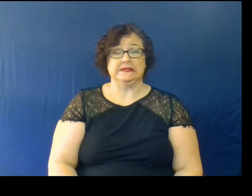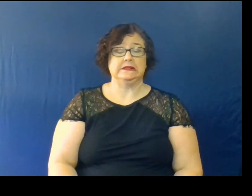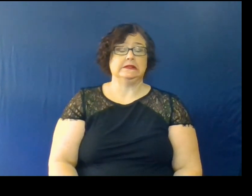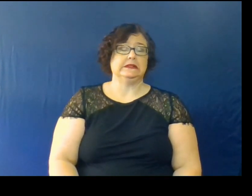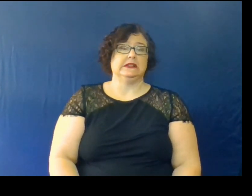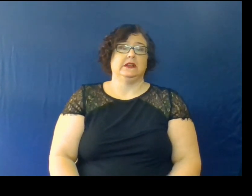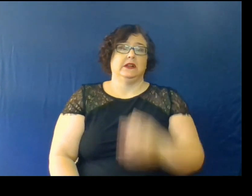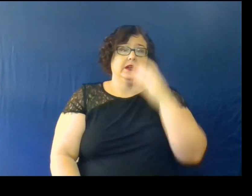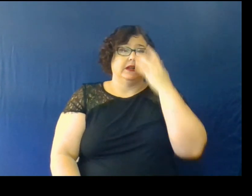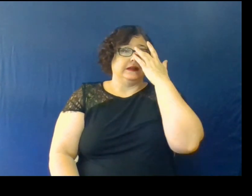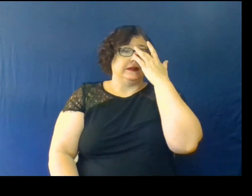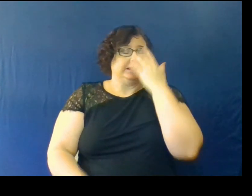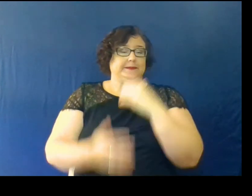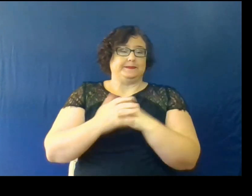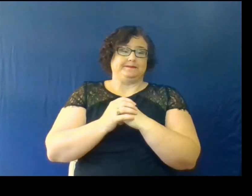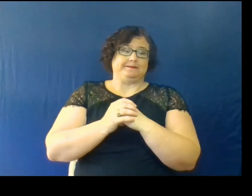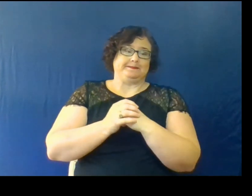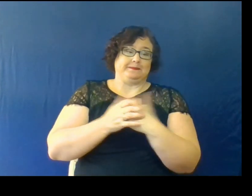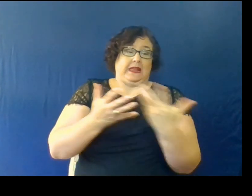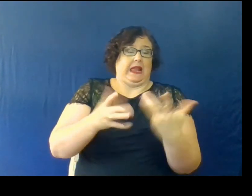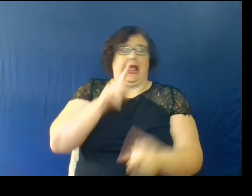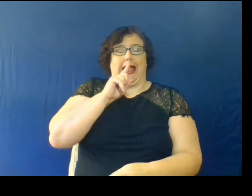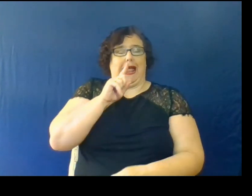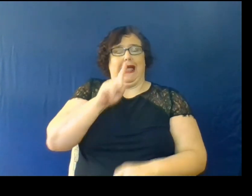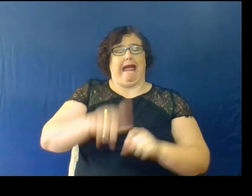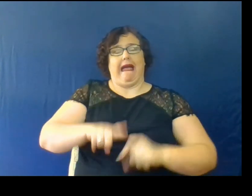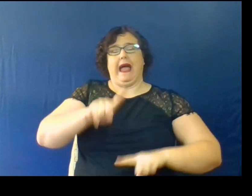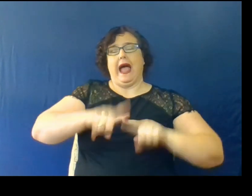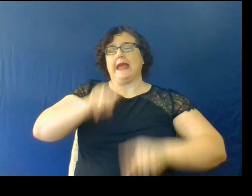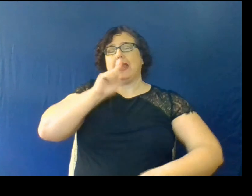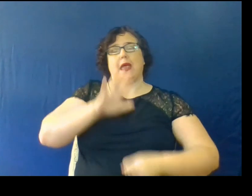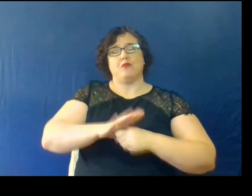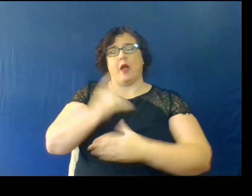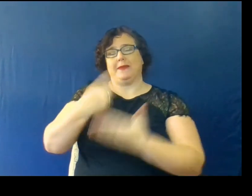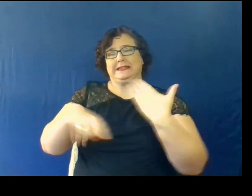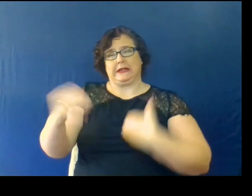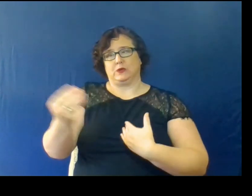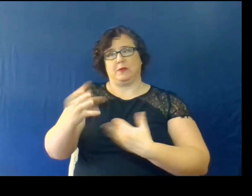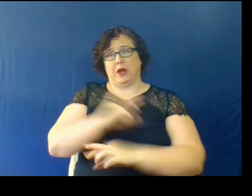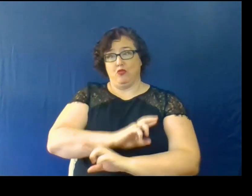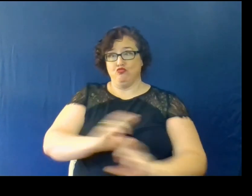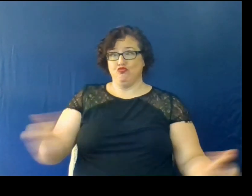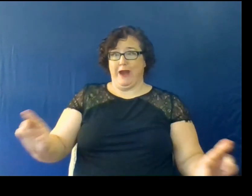I don't I can't promise that it's gonna be available Monday morning for everybody. We